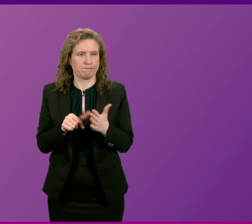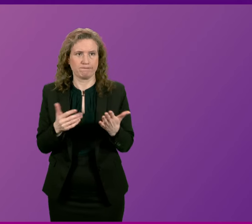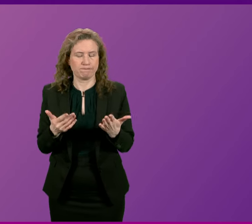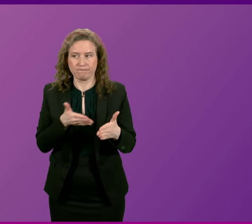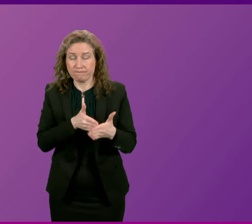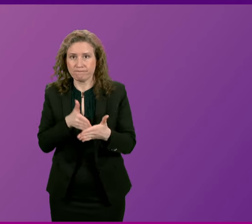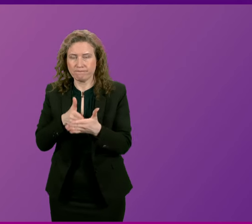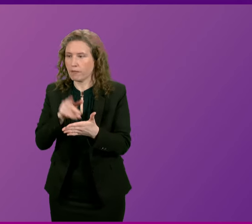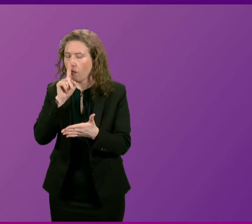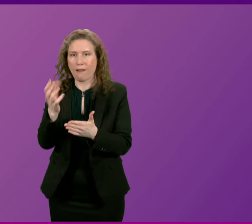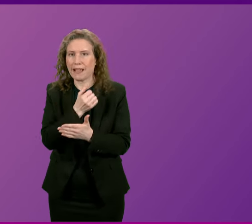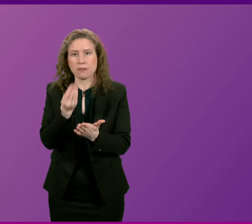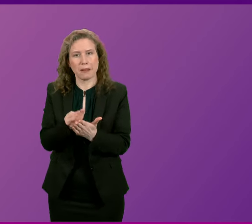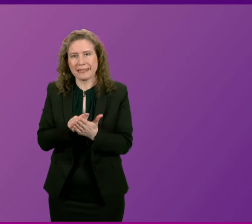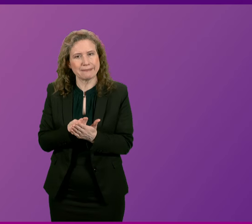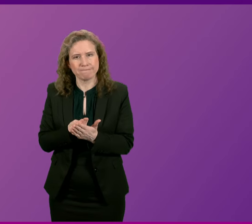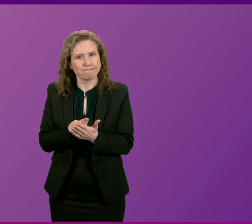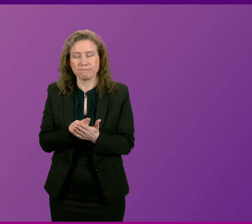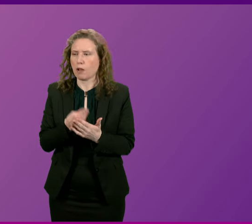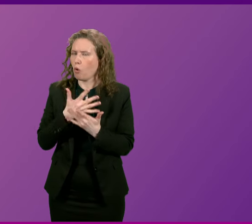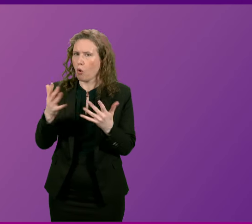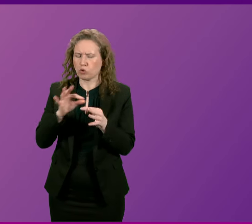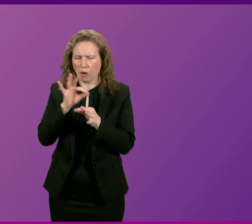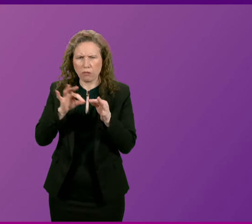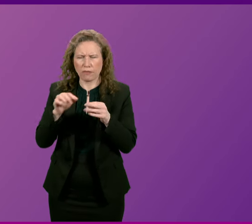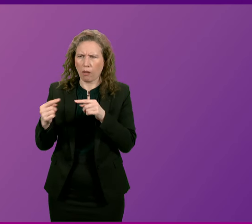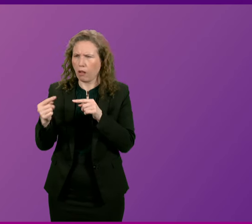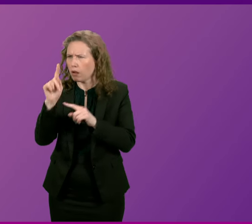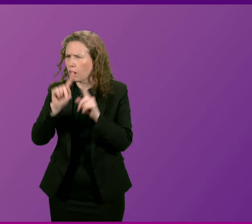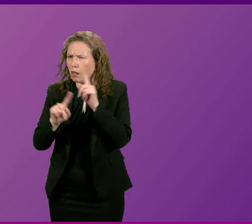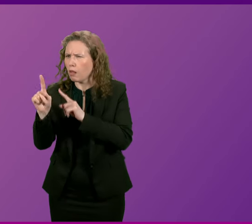problems in accessing Government money. Endless bureaucracy and red tape are holding them back.